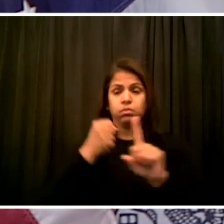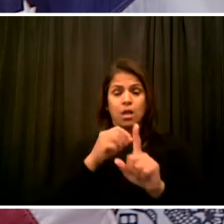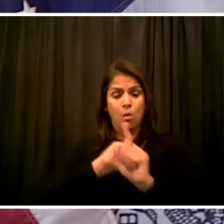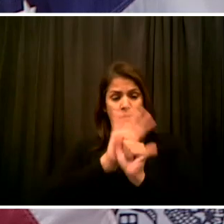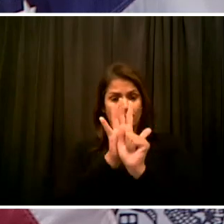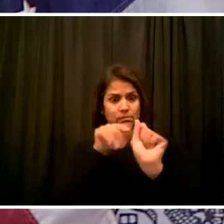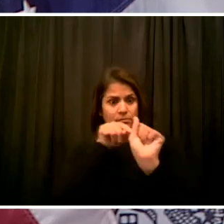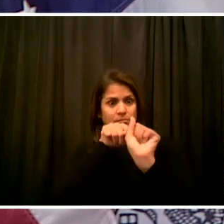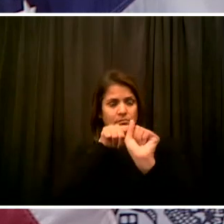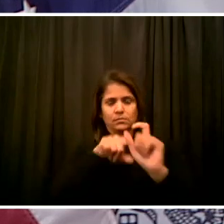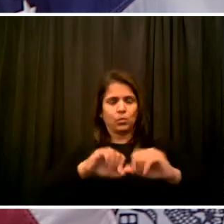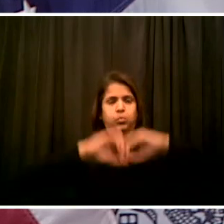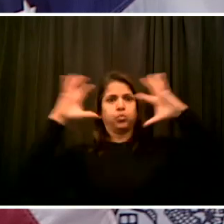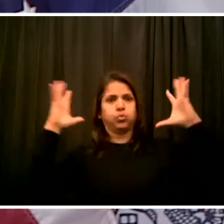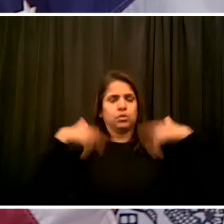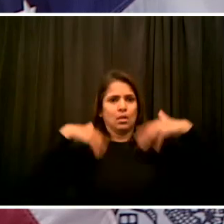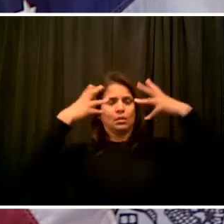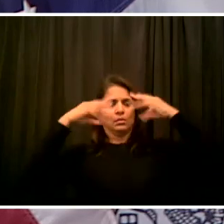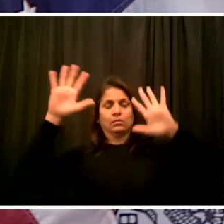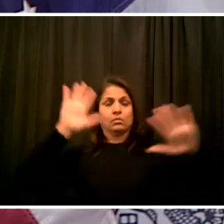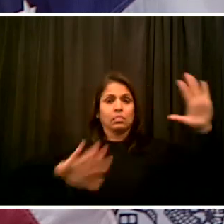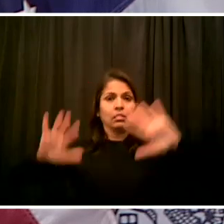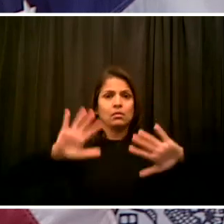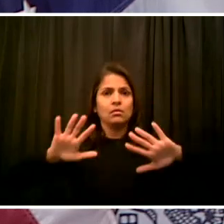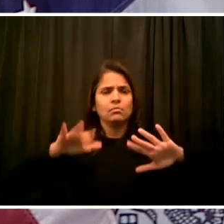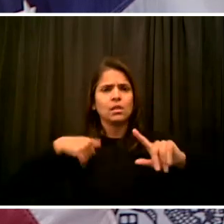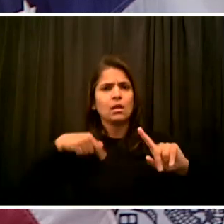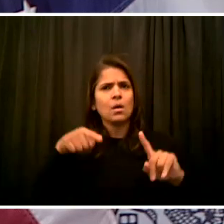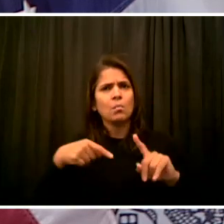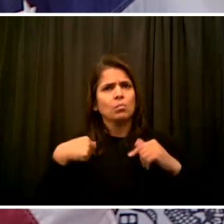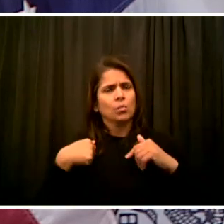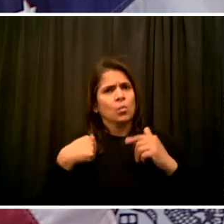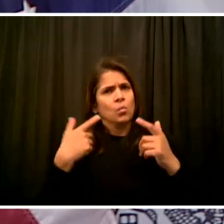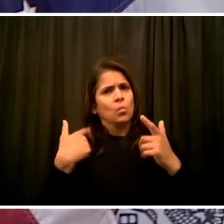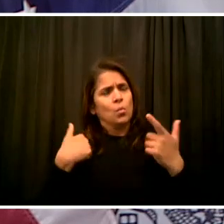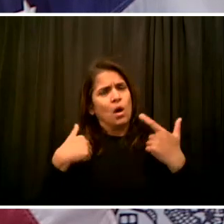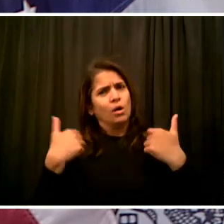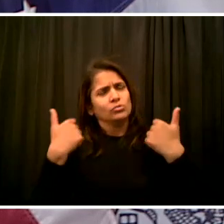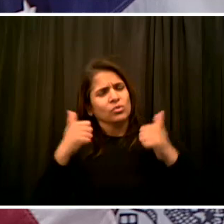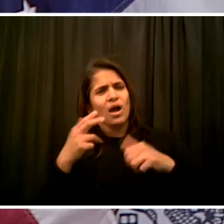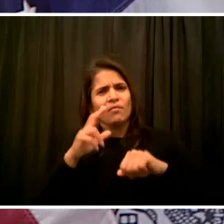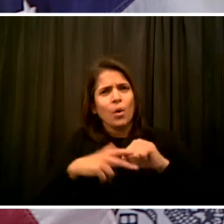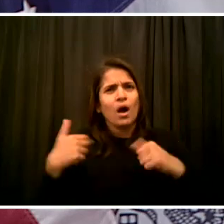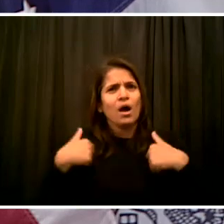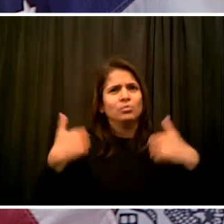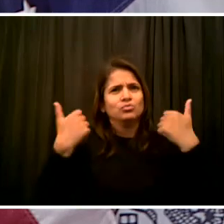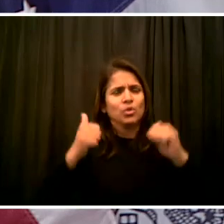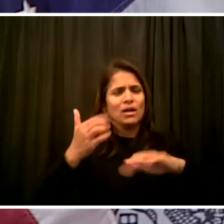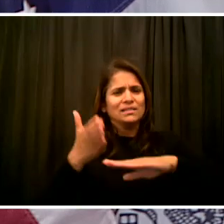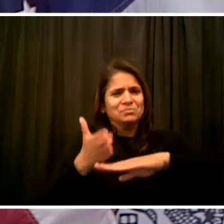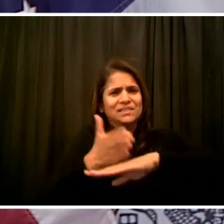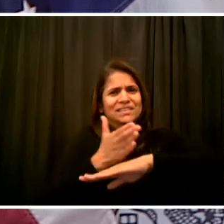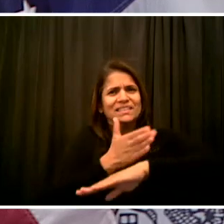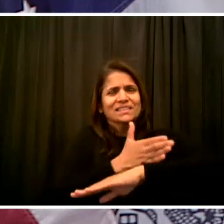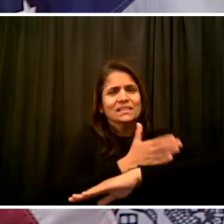A VCUAUM WHERE THERE IS NO CORONAVIRUS. OF COURSE, WE WANT TO KEEP EEDPENGNI THE RELATIONSHIP BETWEEN POLICE ANDCO MUNMITY.